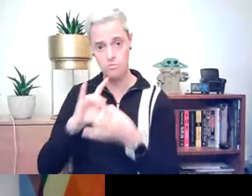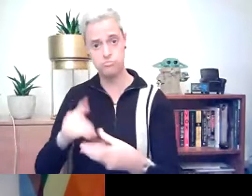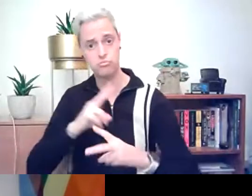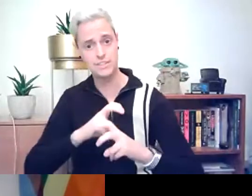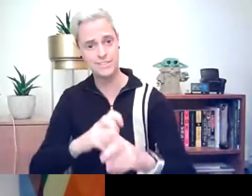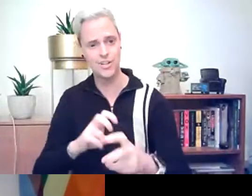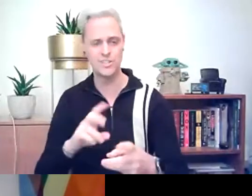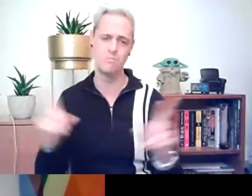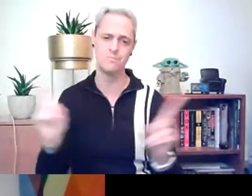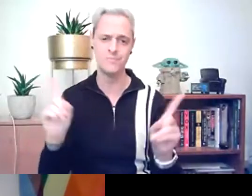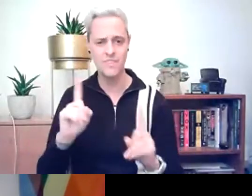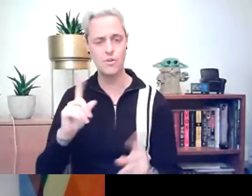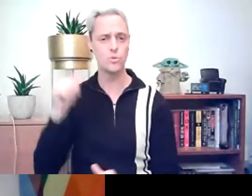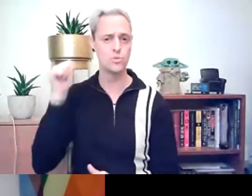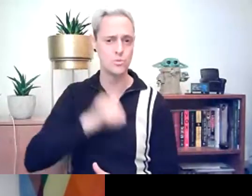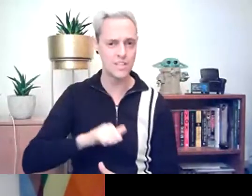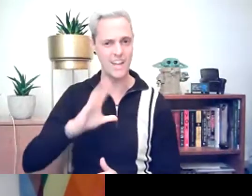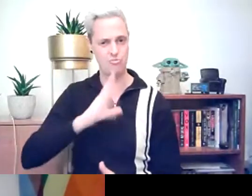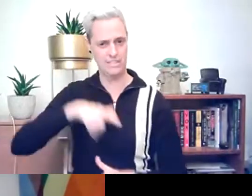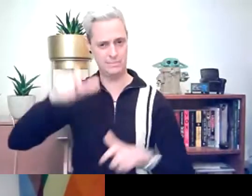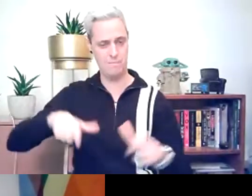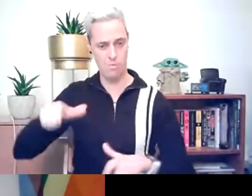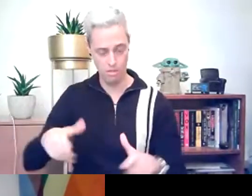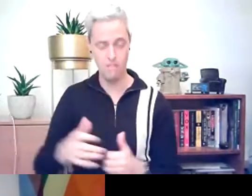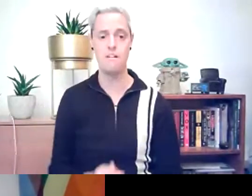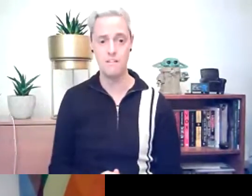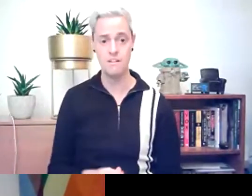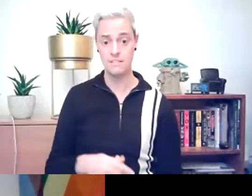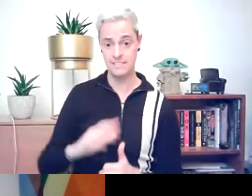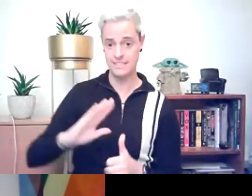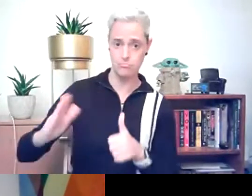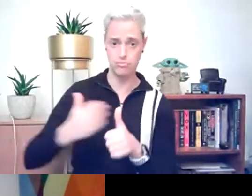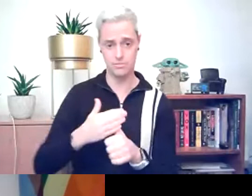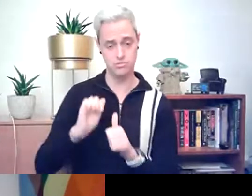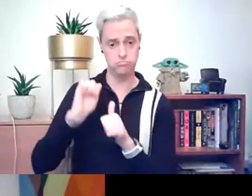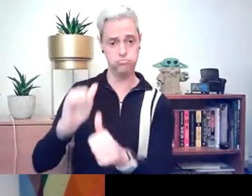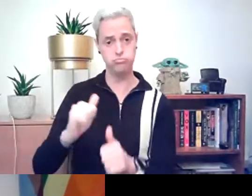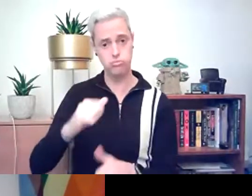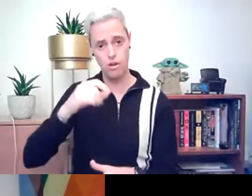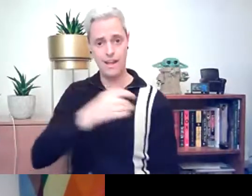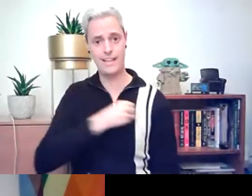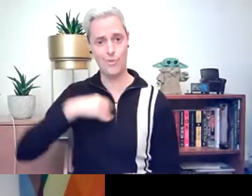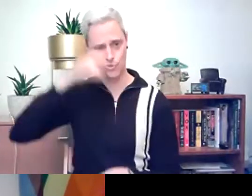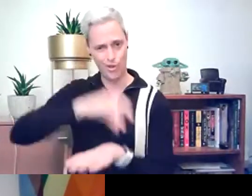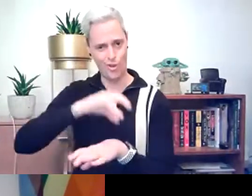see anything and it was, you know, lots 18:10:49 of like tea cups and, you know, in strategic places and stuff like that. 18:10:54 But we wanted to represent a range